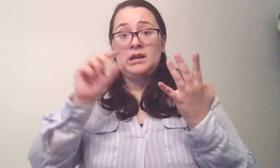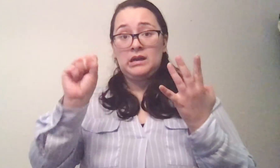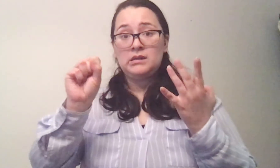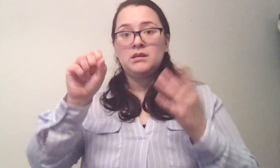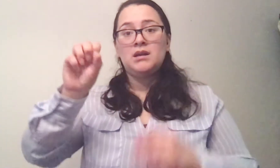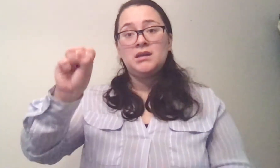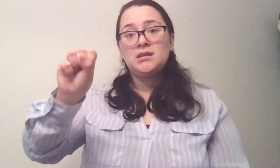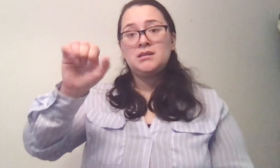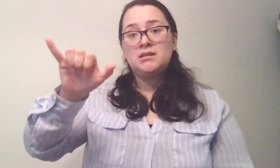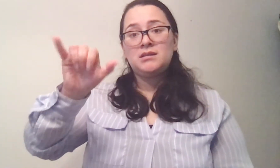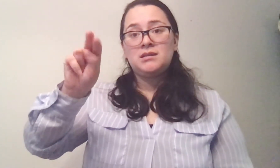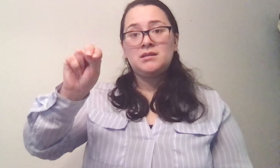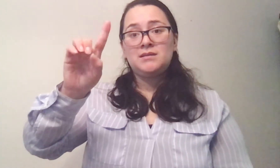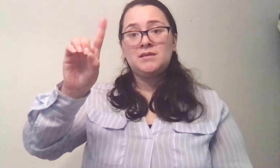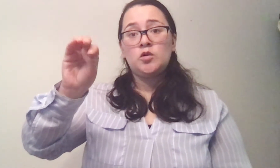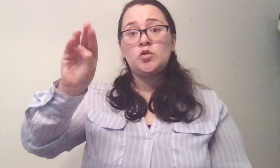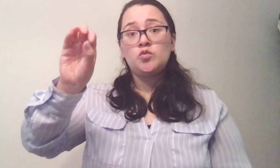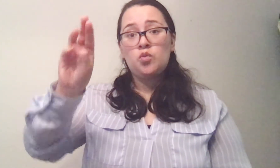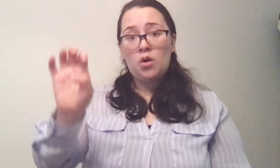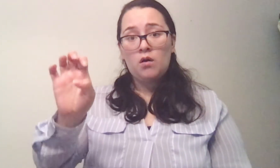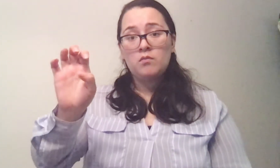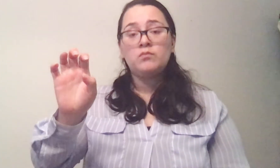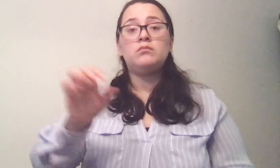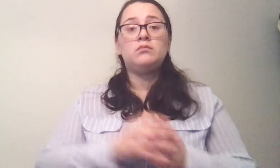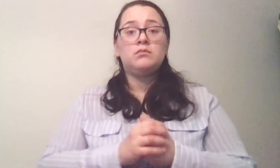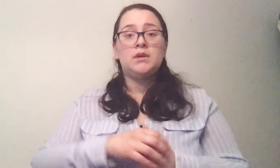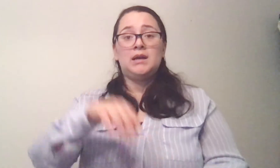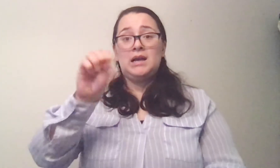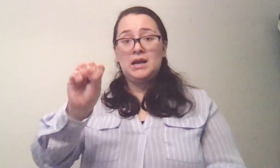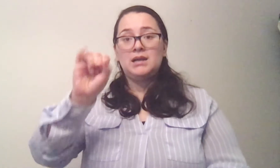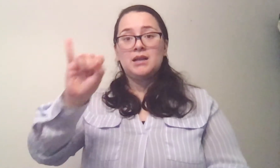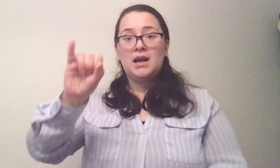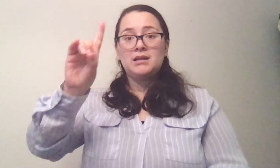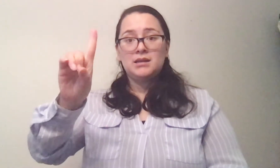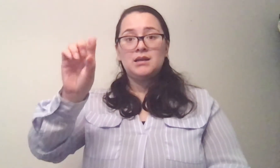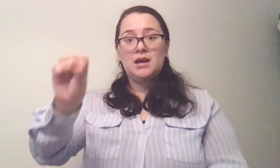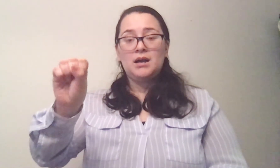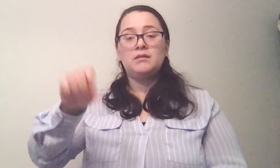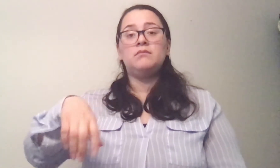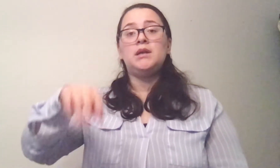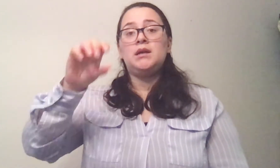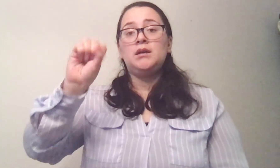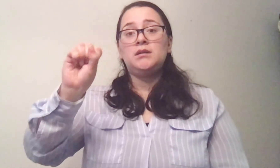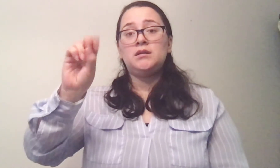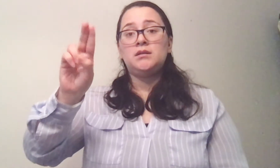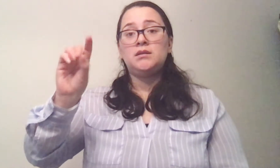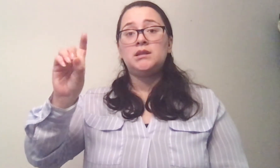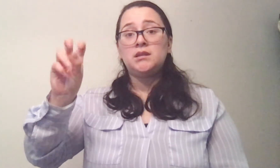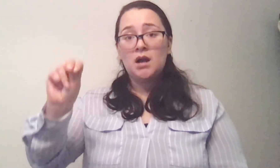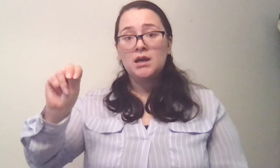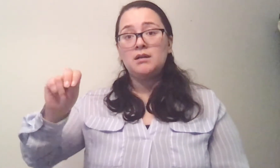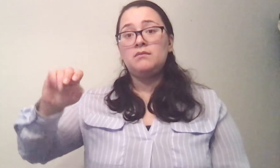Syndrome, SIDS. Sudden